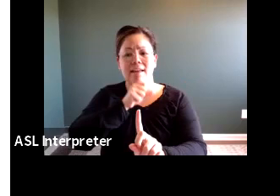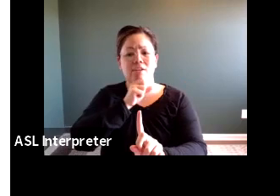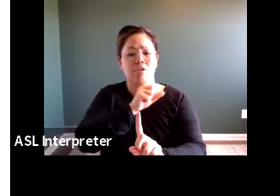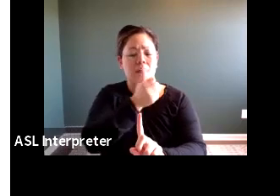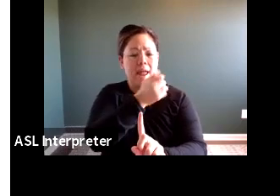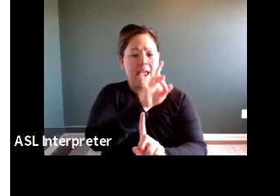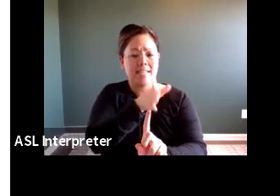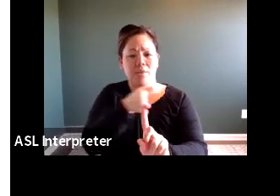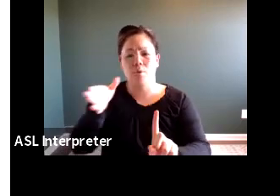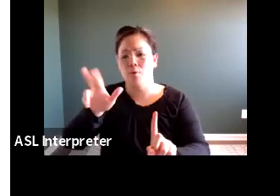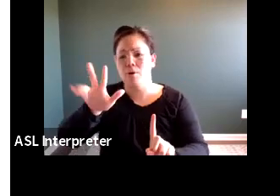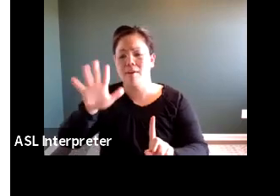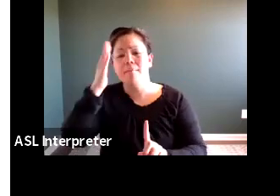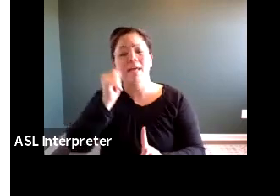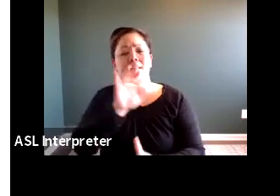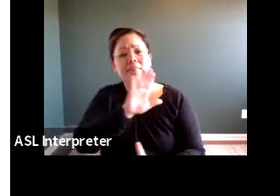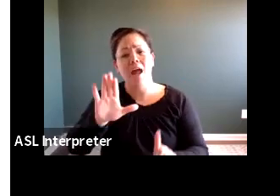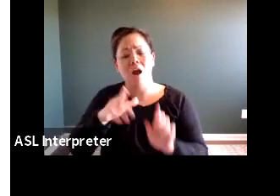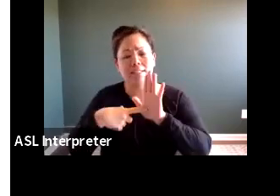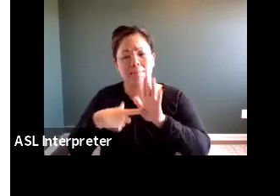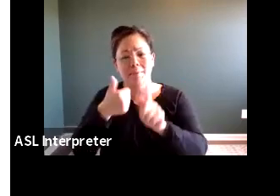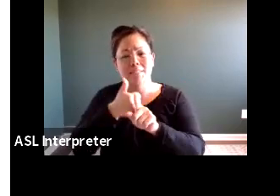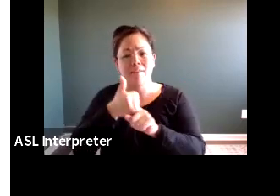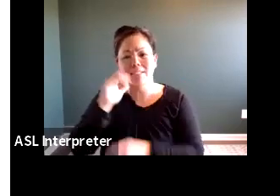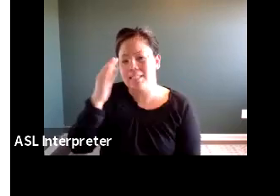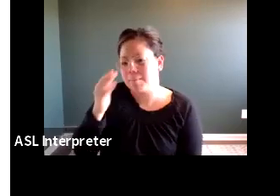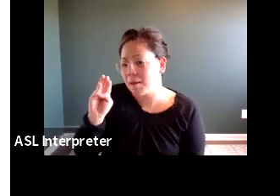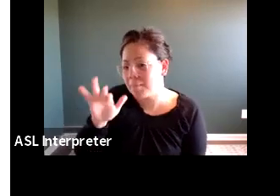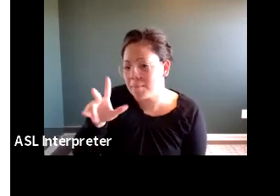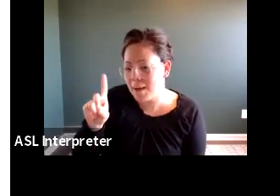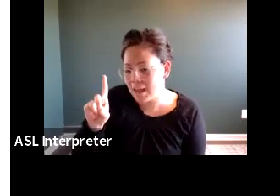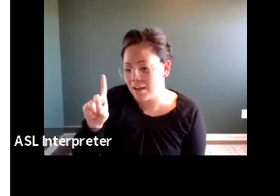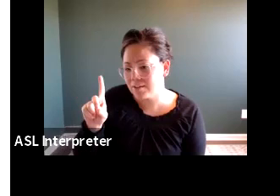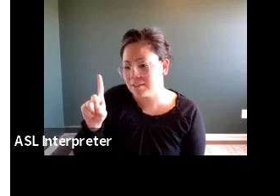just because they have such mild symptoms and honestly, or no symptoms